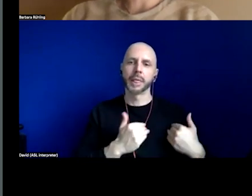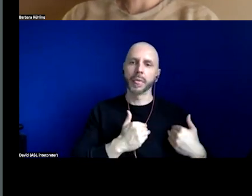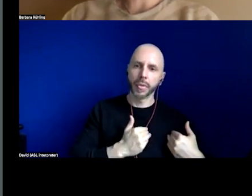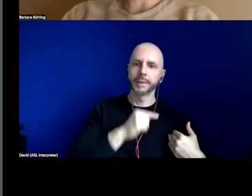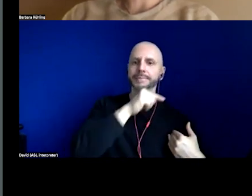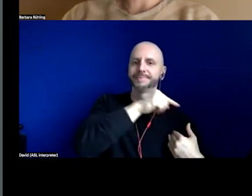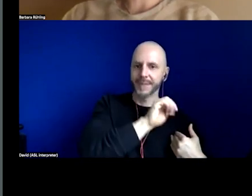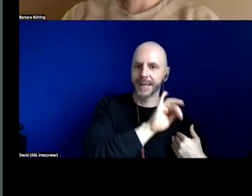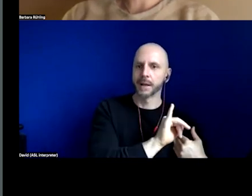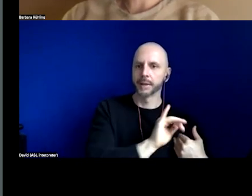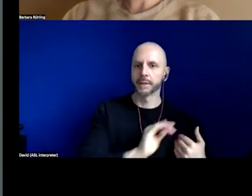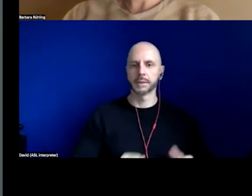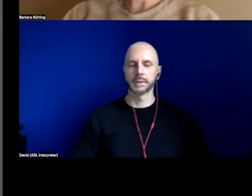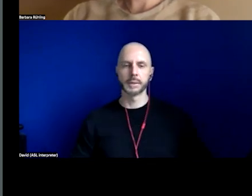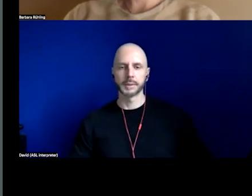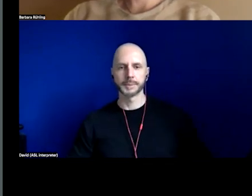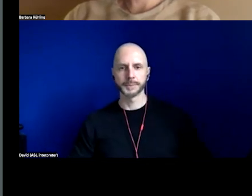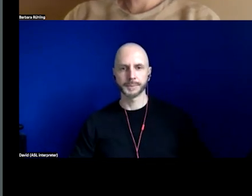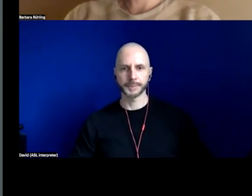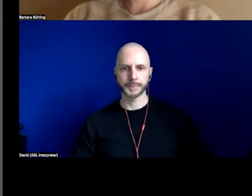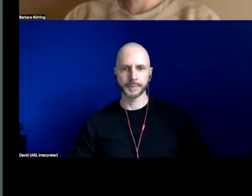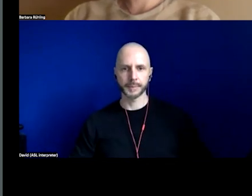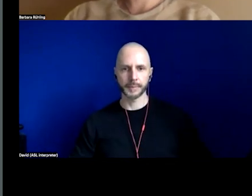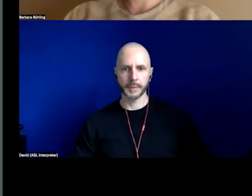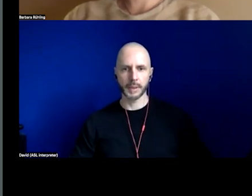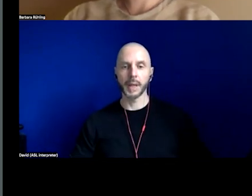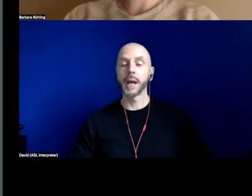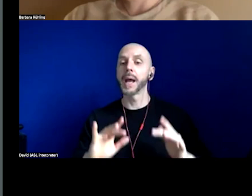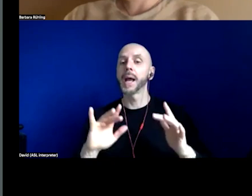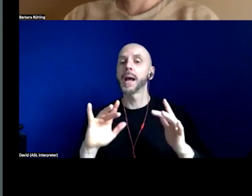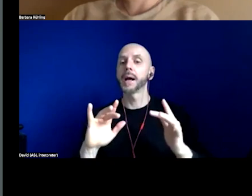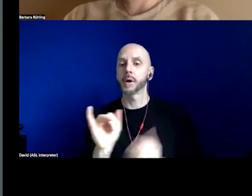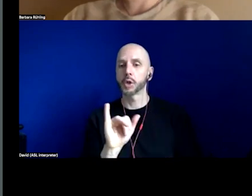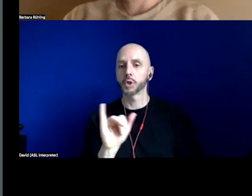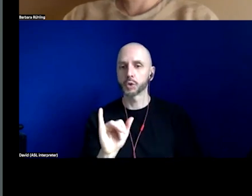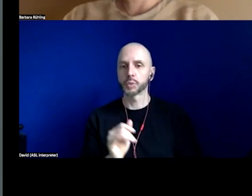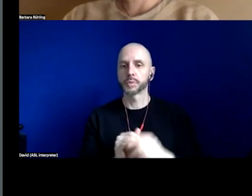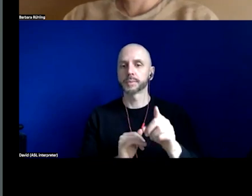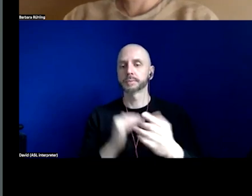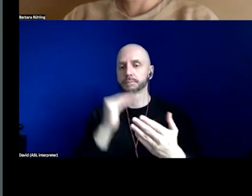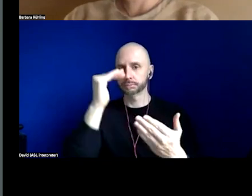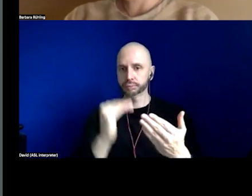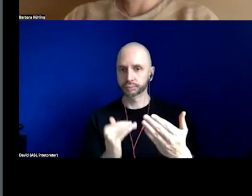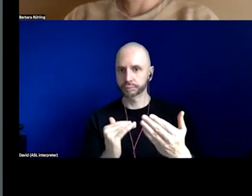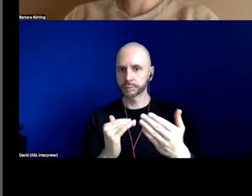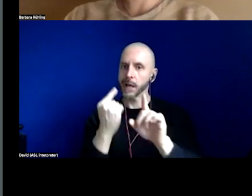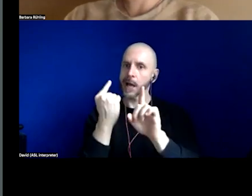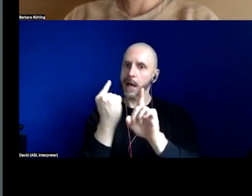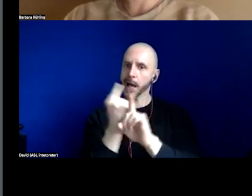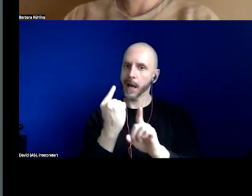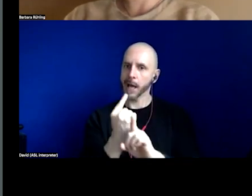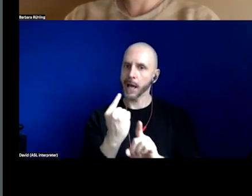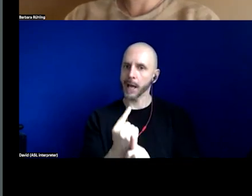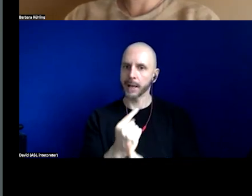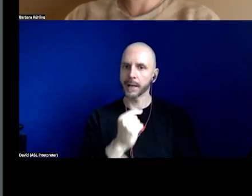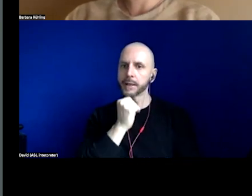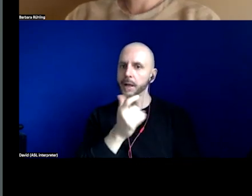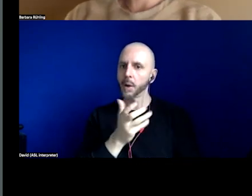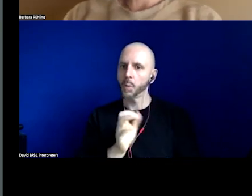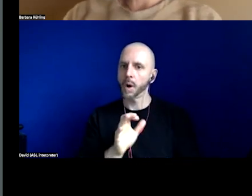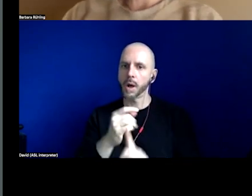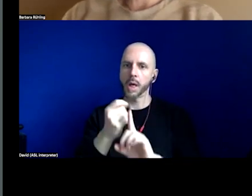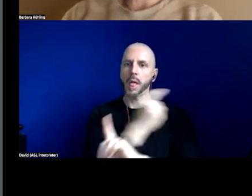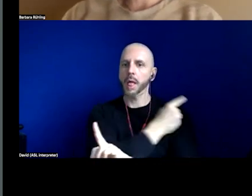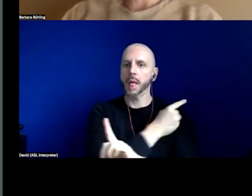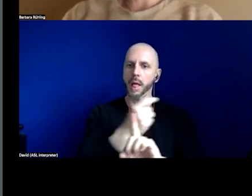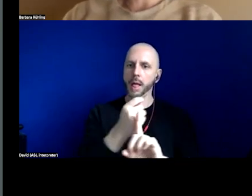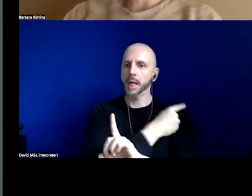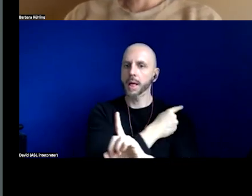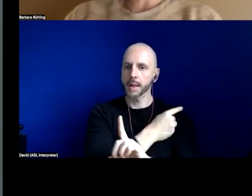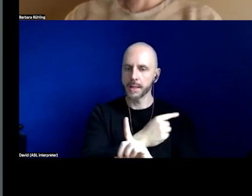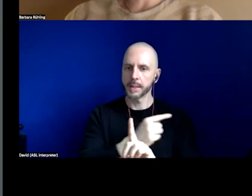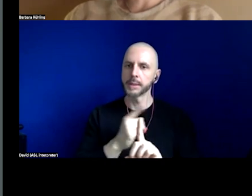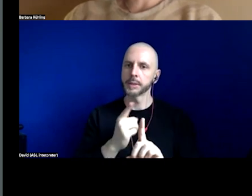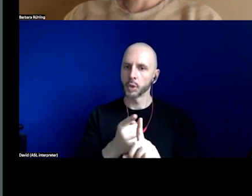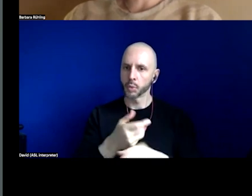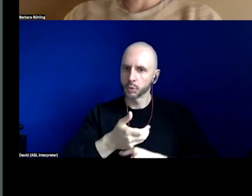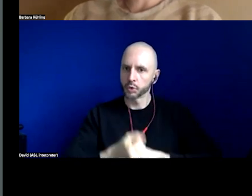end is still accurate and trust in the same manner. So, in an earlier talk in this webinar